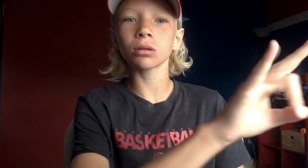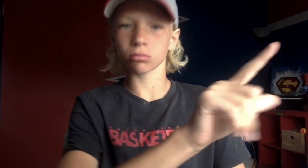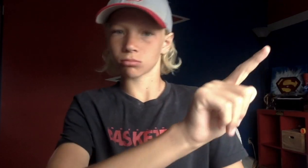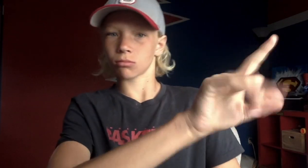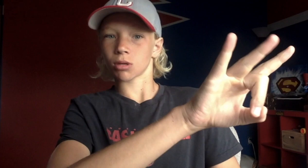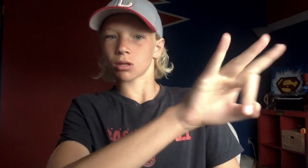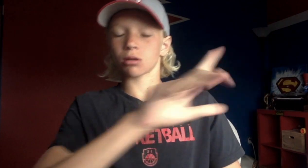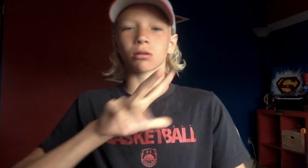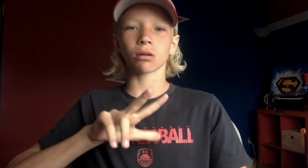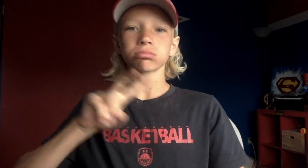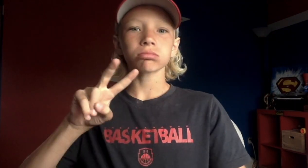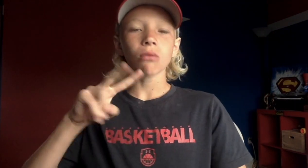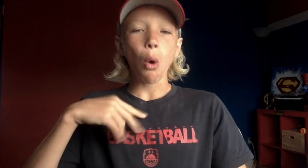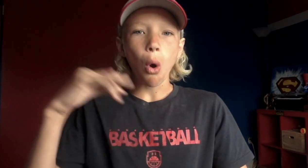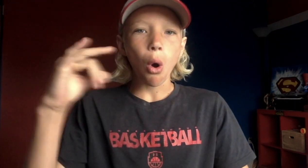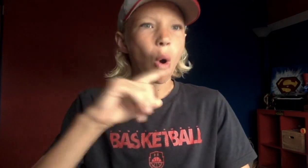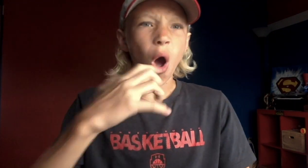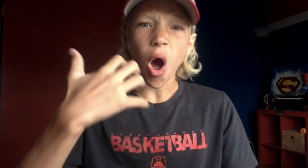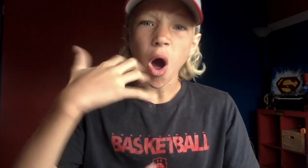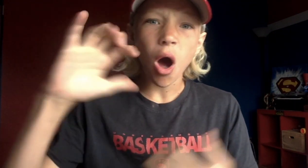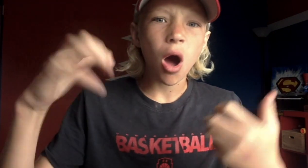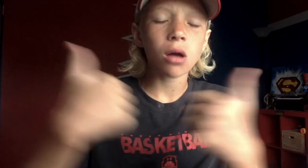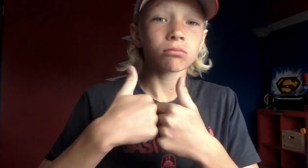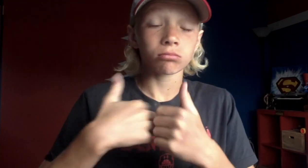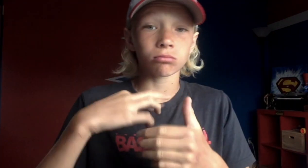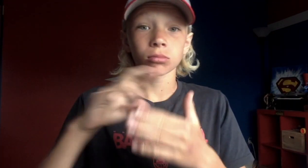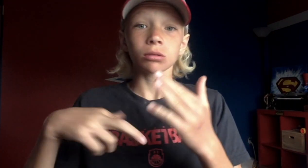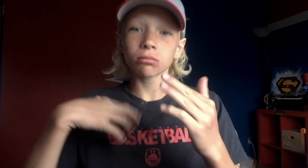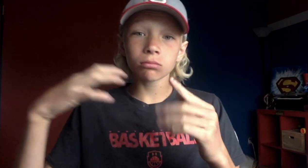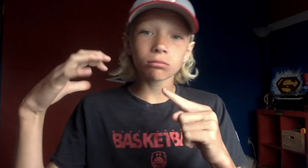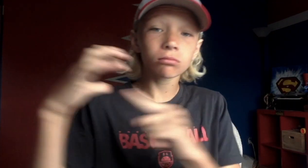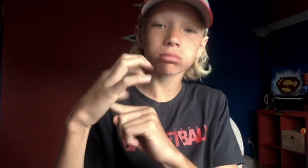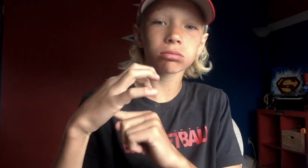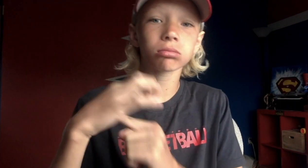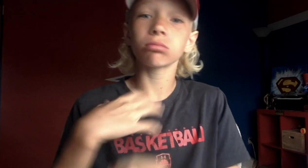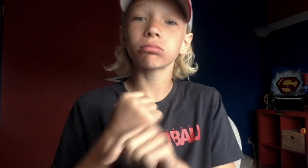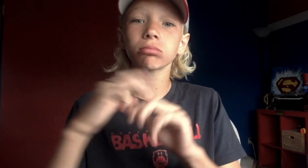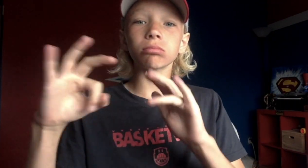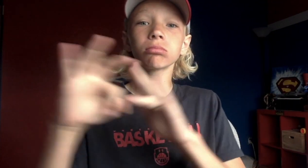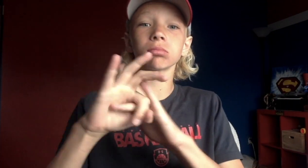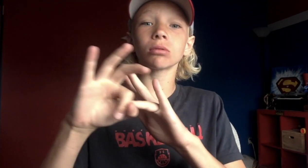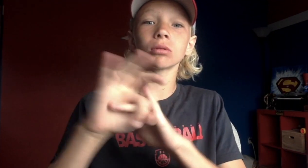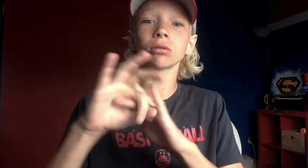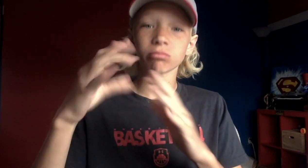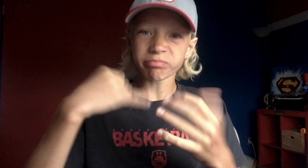beat him 32 to 28. 28 for them. 32 for me it was tough, and we ended up being the championships.